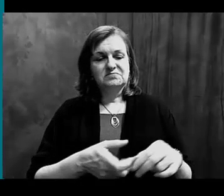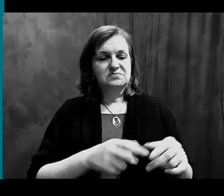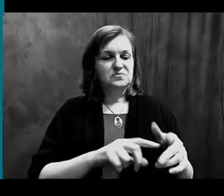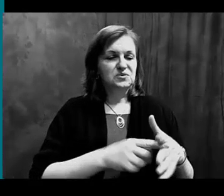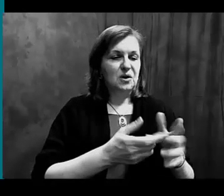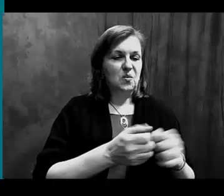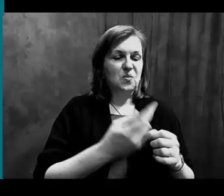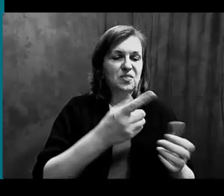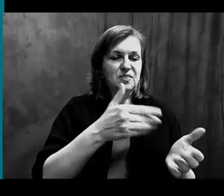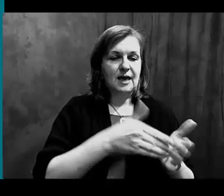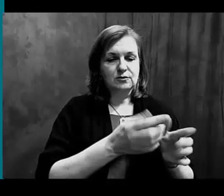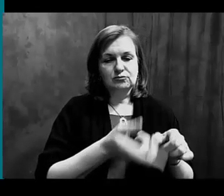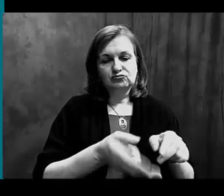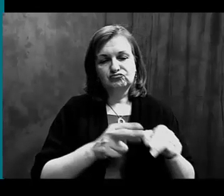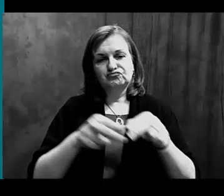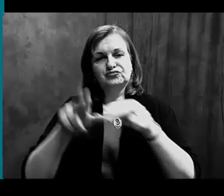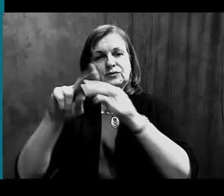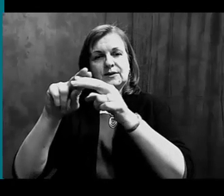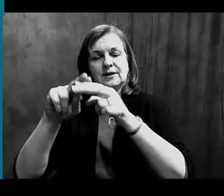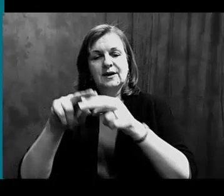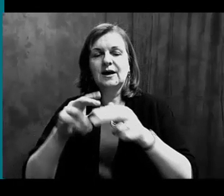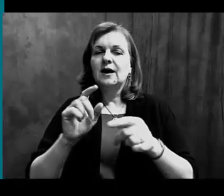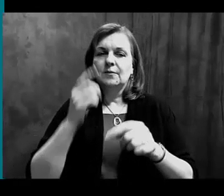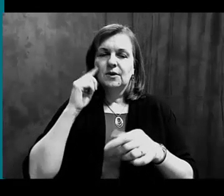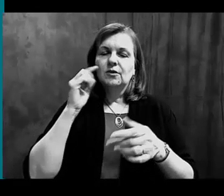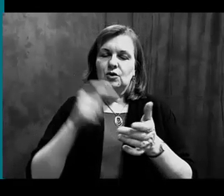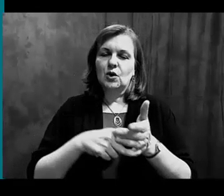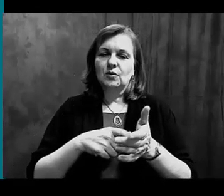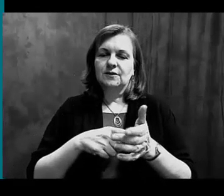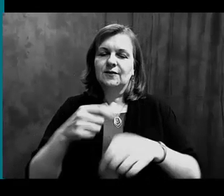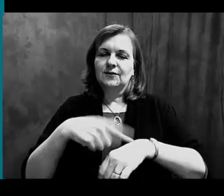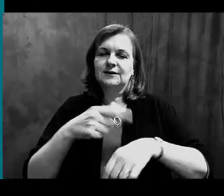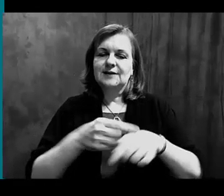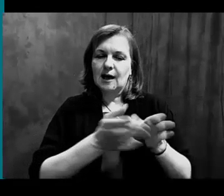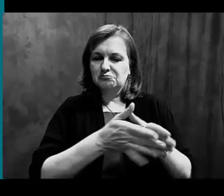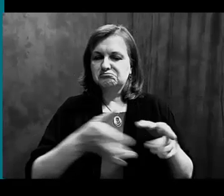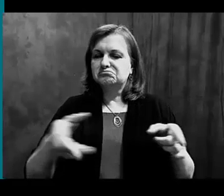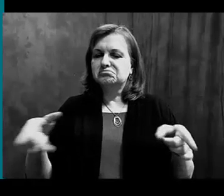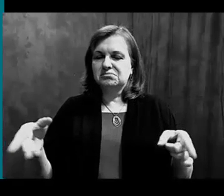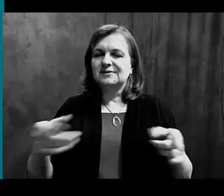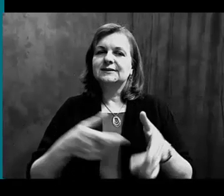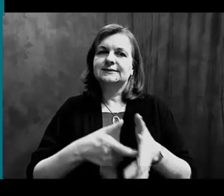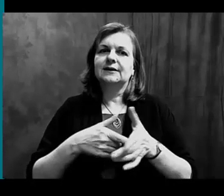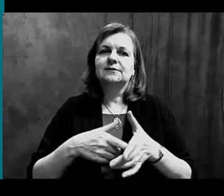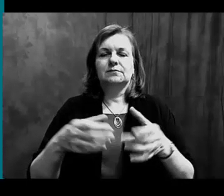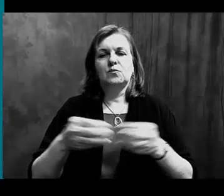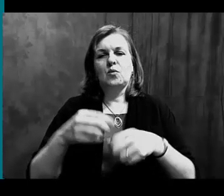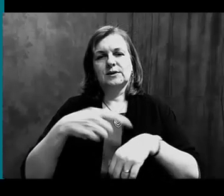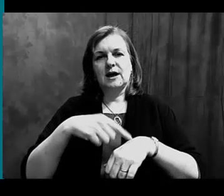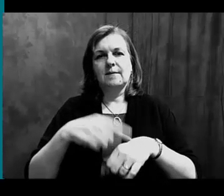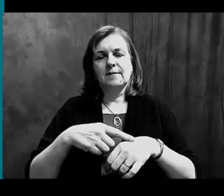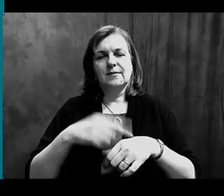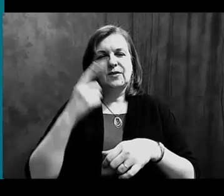increases from about a thousande and now this is over a much longer period! We have to think